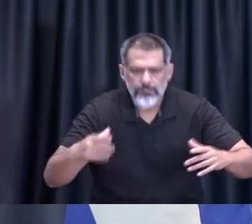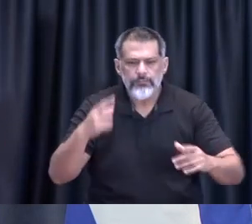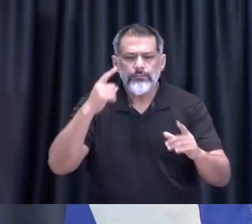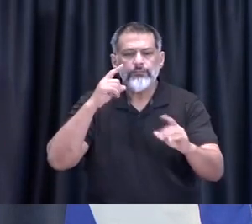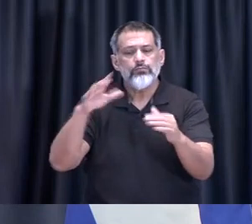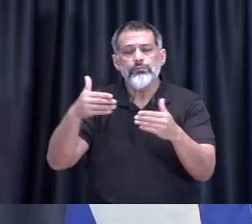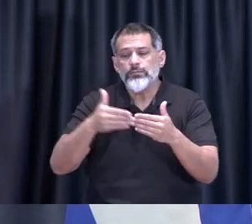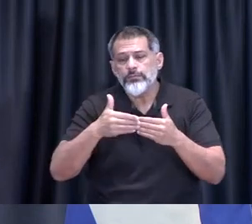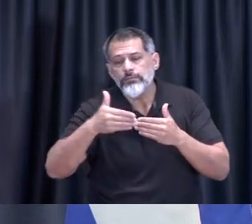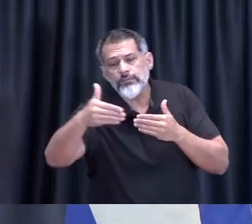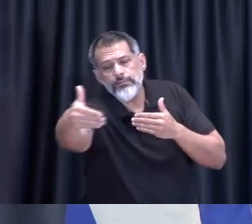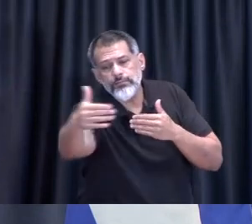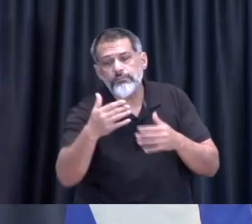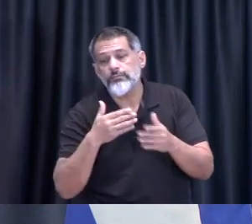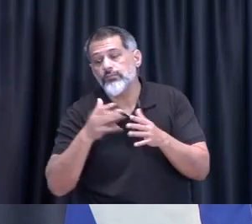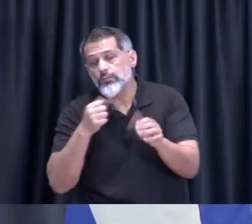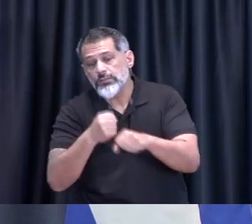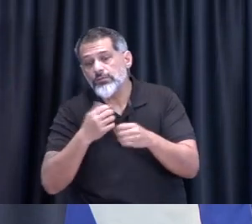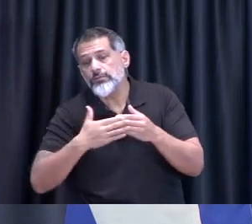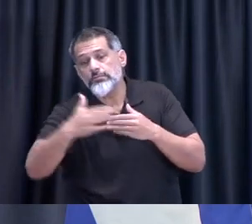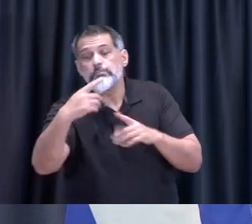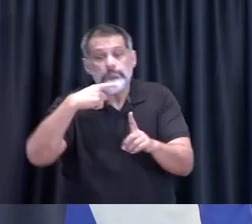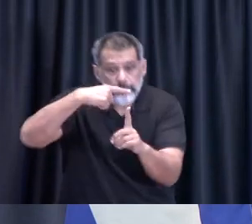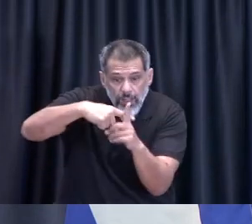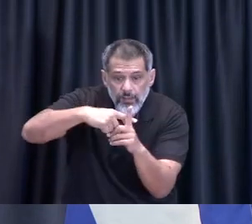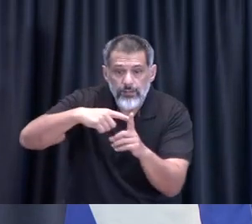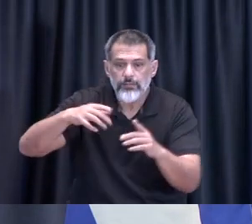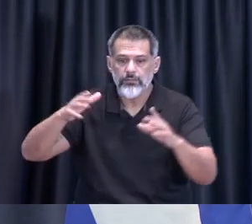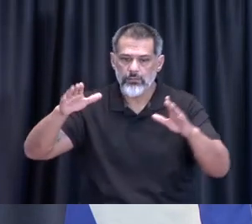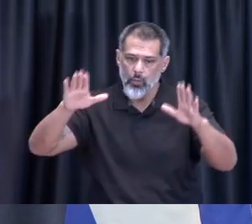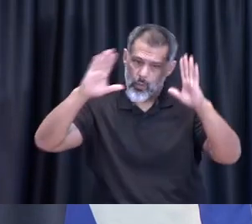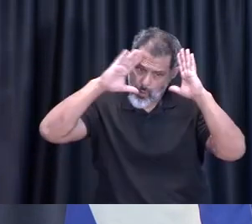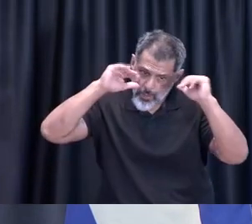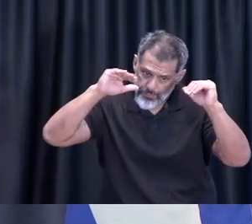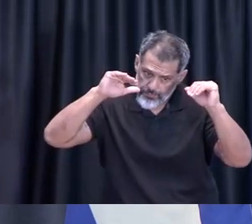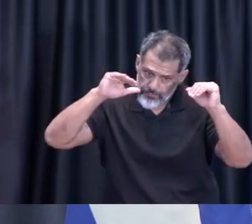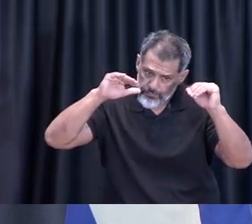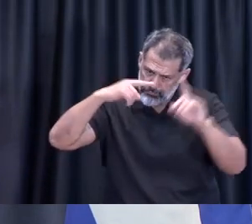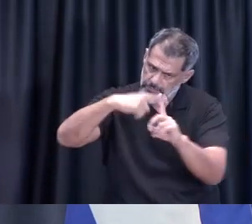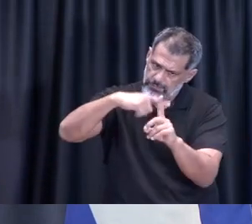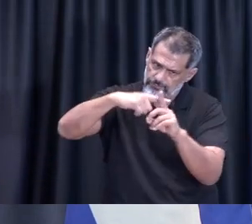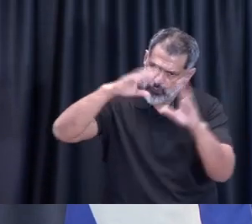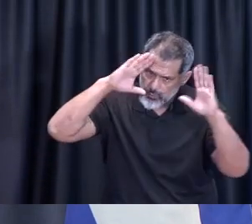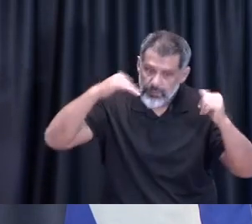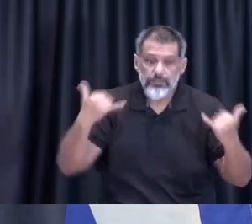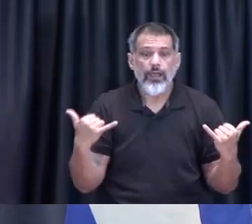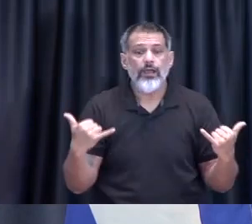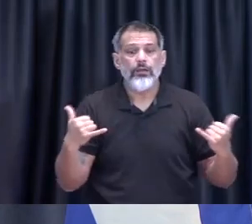with optimism and with hope. I'll now turn it over to Chief Pegg to